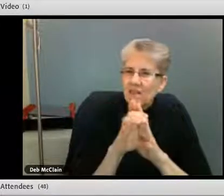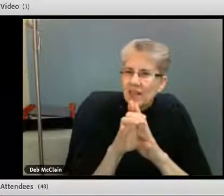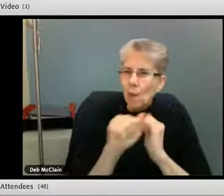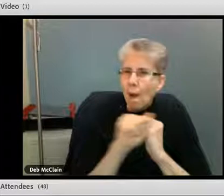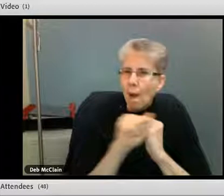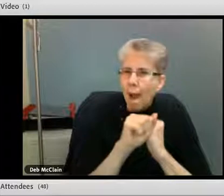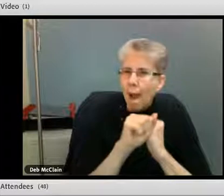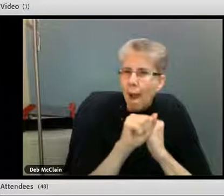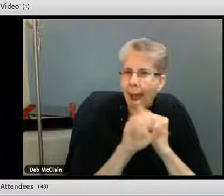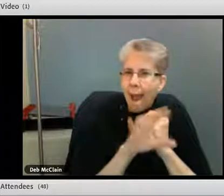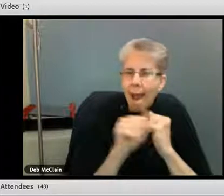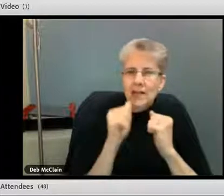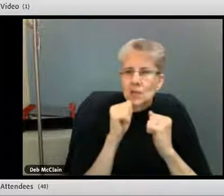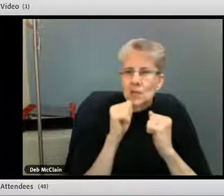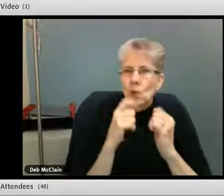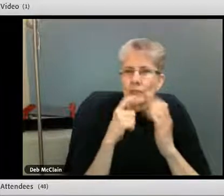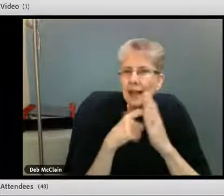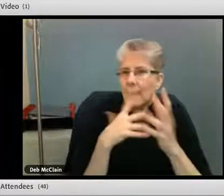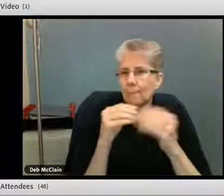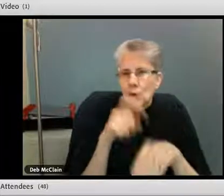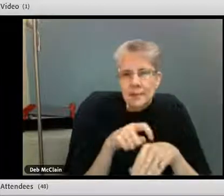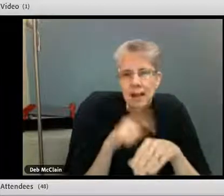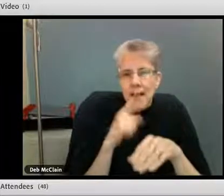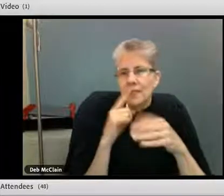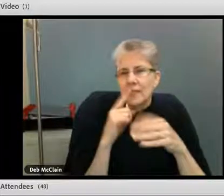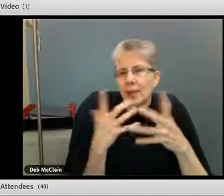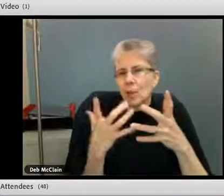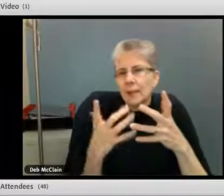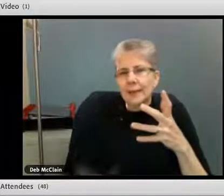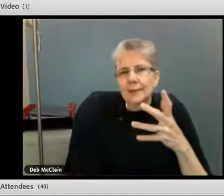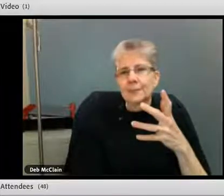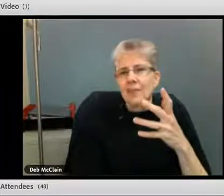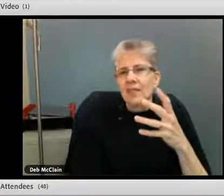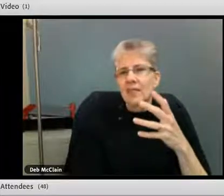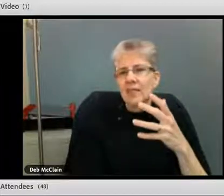and they're going to have much more of a footprint. You'll be able to use them for different things.